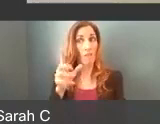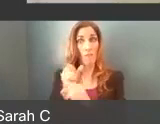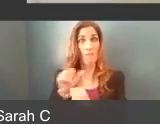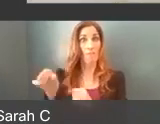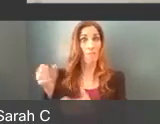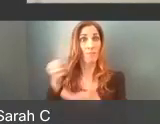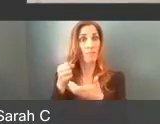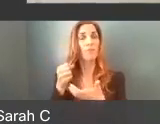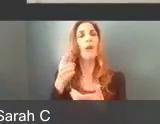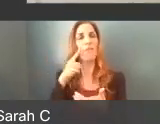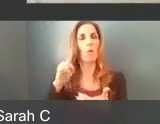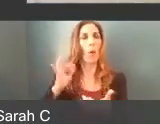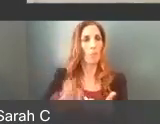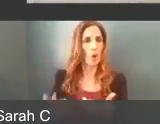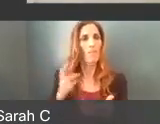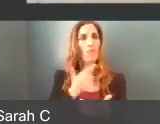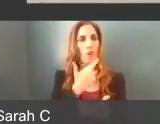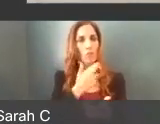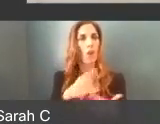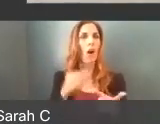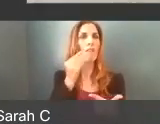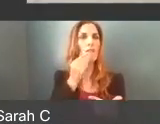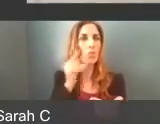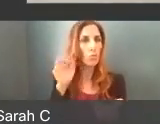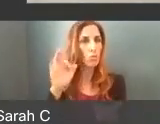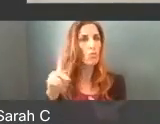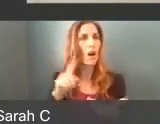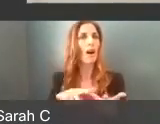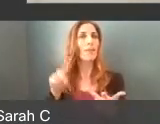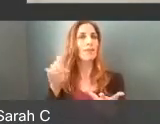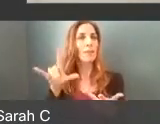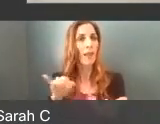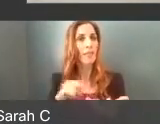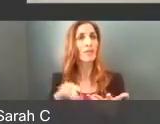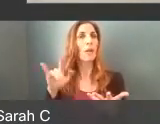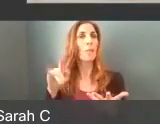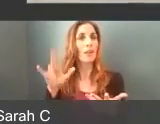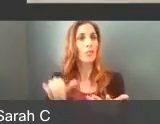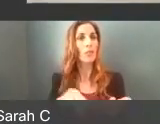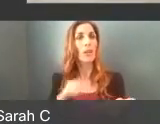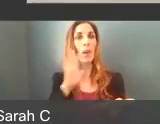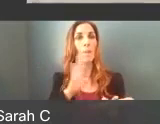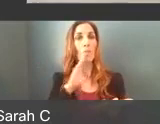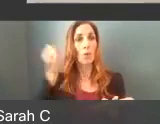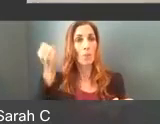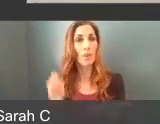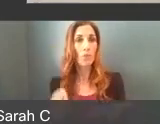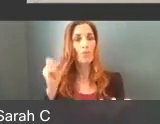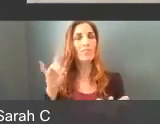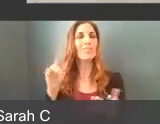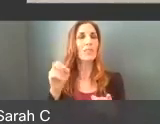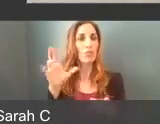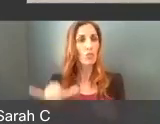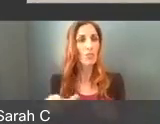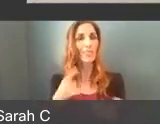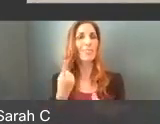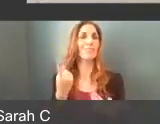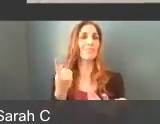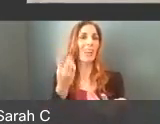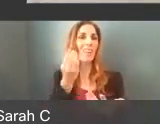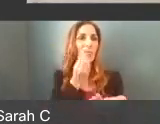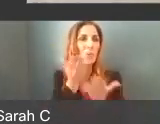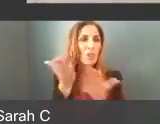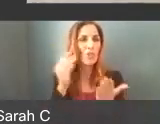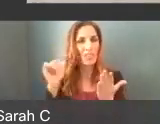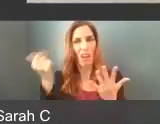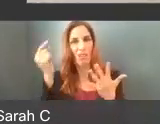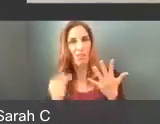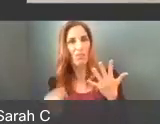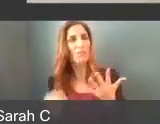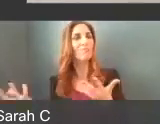food truck, deli, bakery, brewery, distillery, vineyard, caterer, or other food service for-profit entity